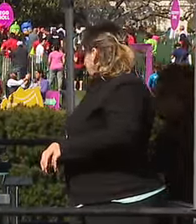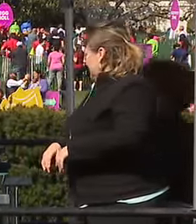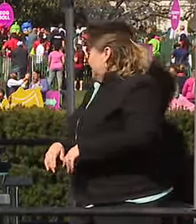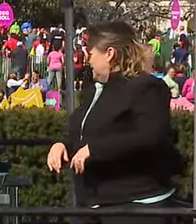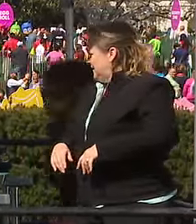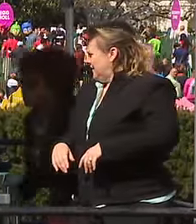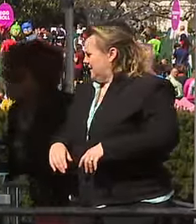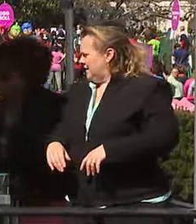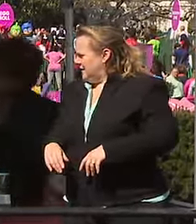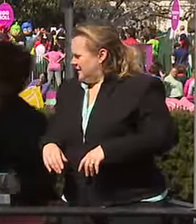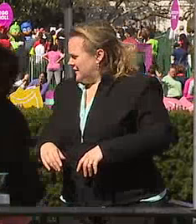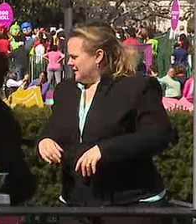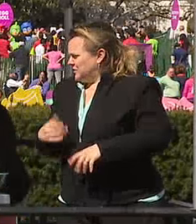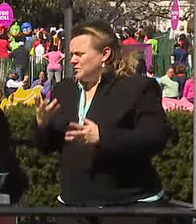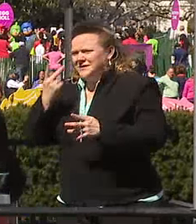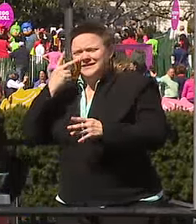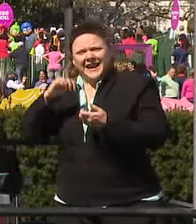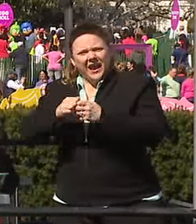This isn't opening. It's not opening.